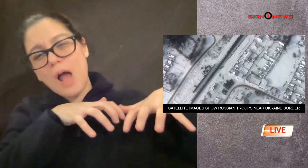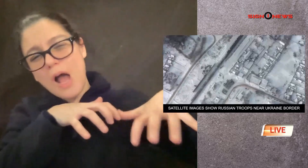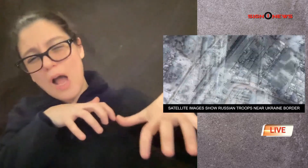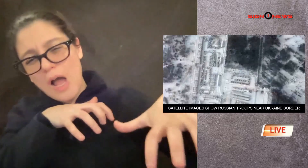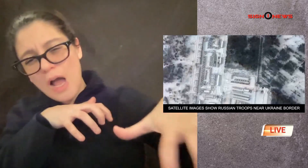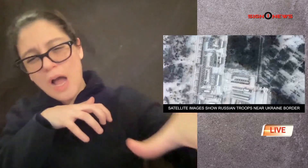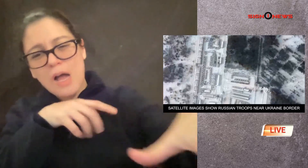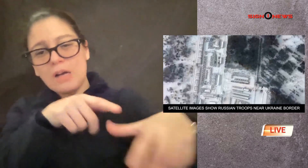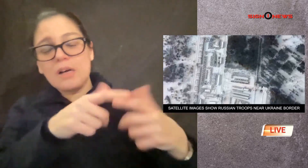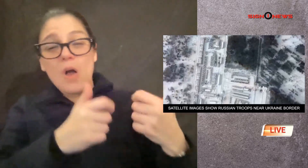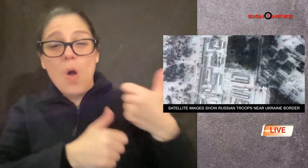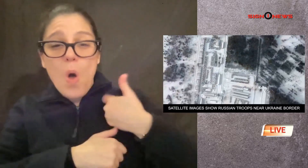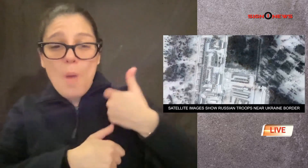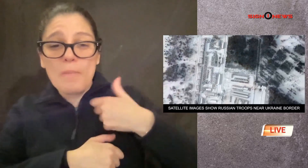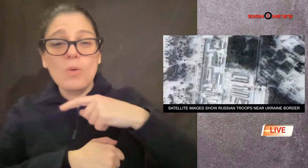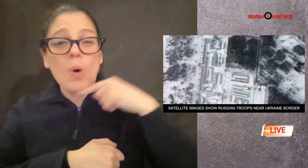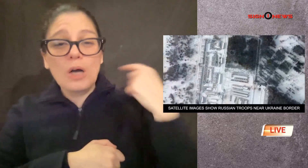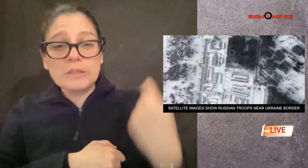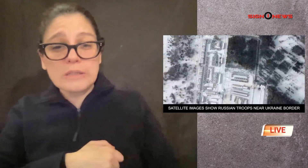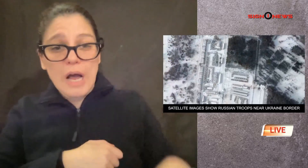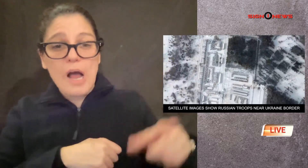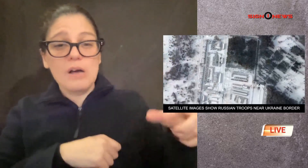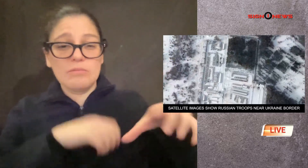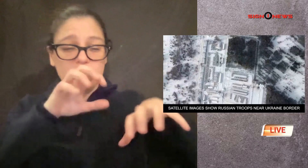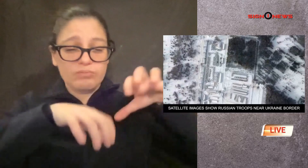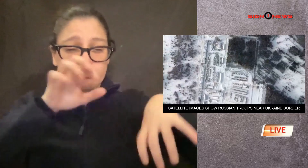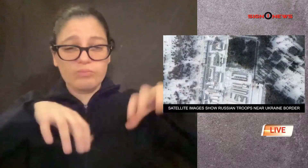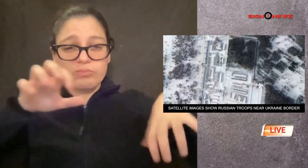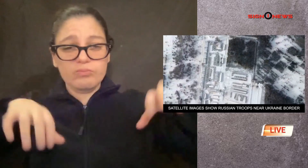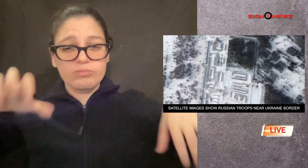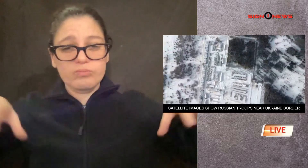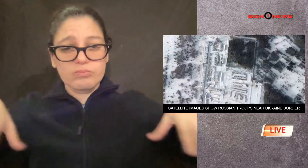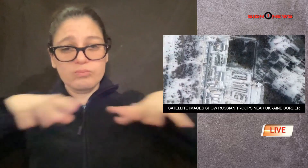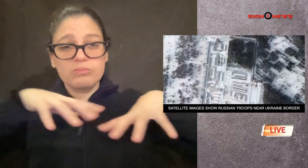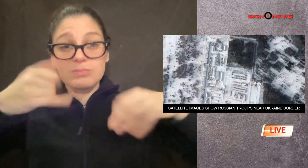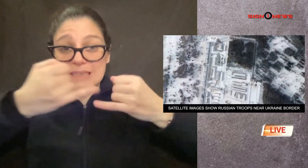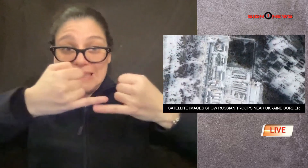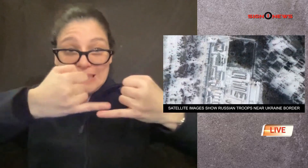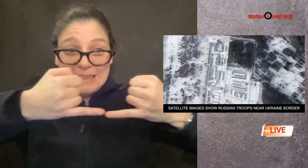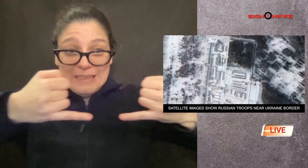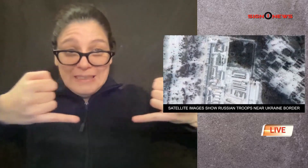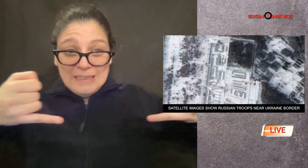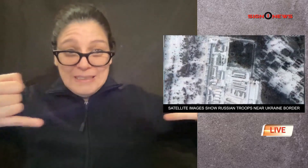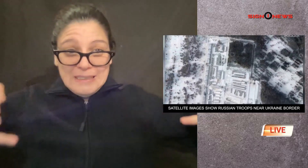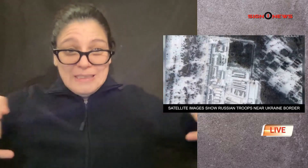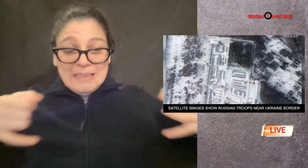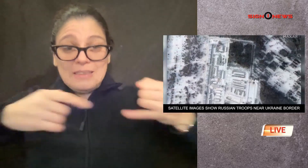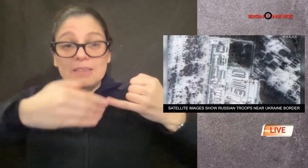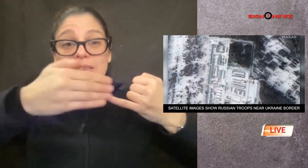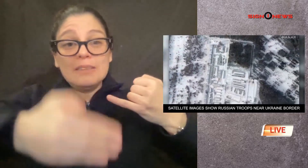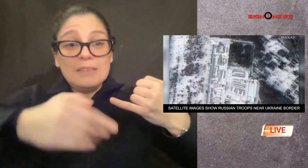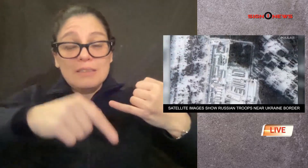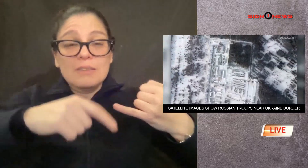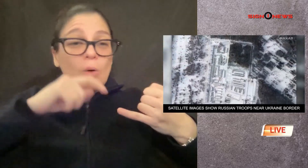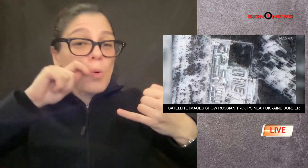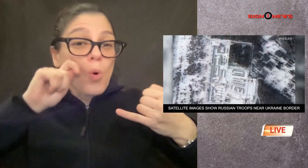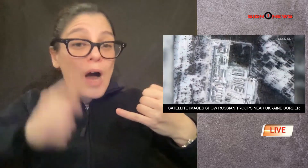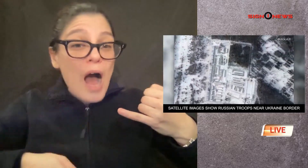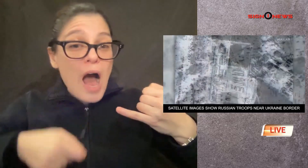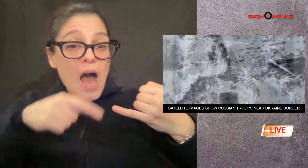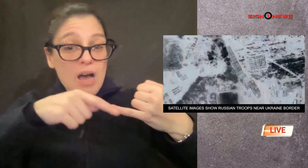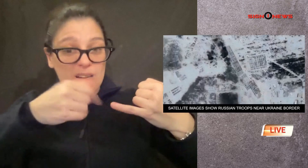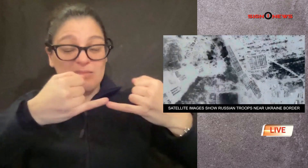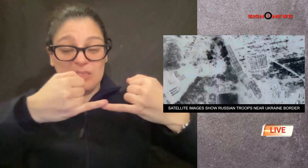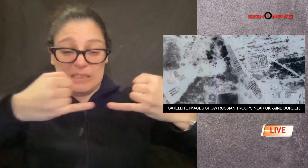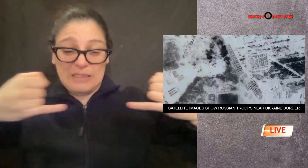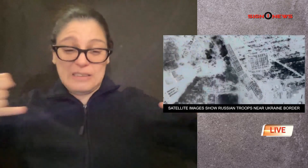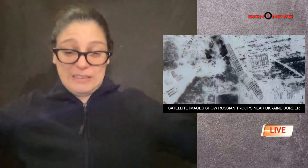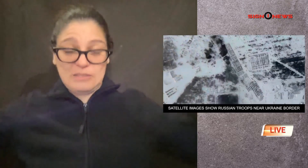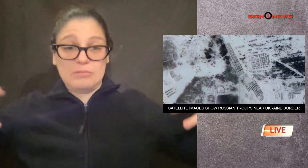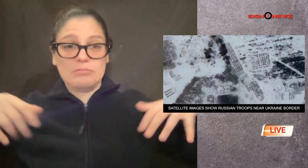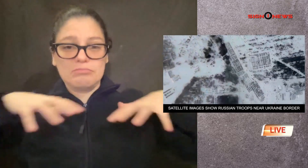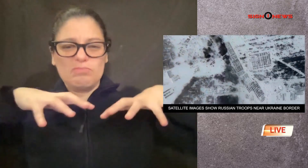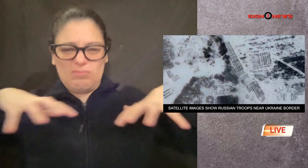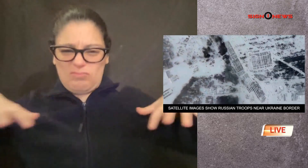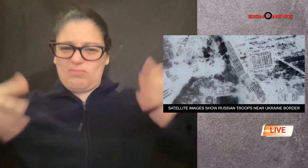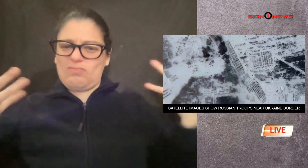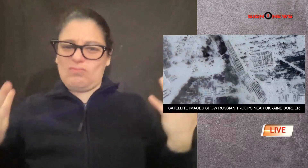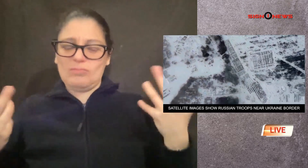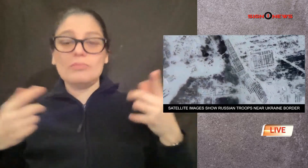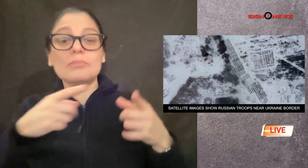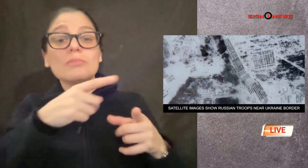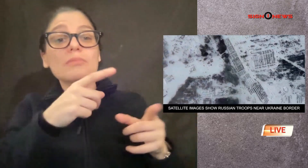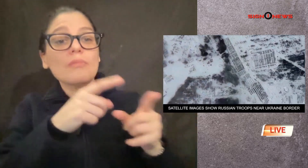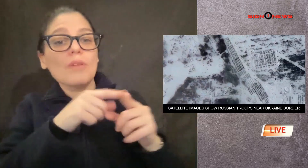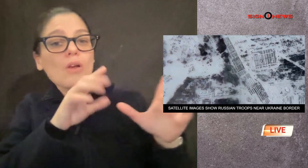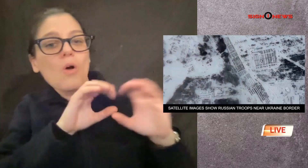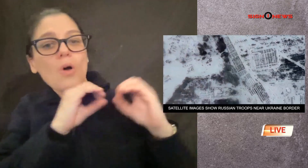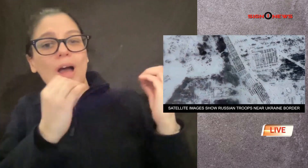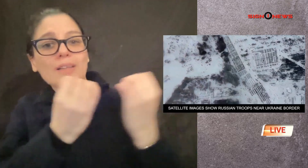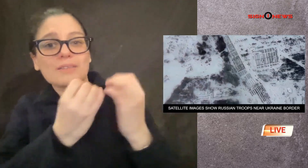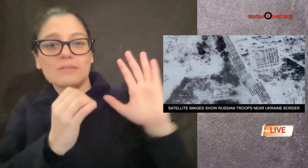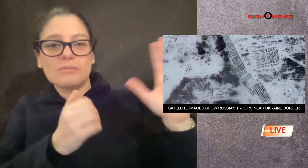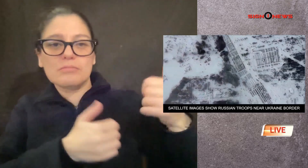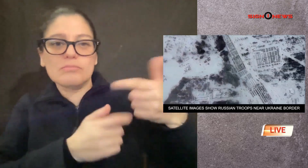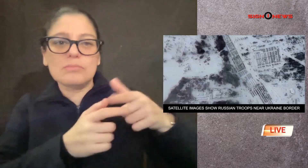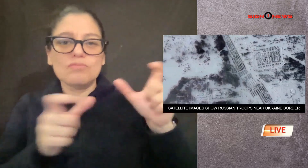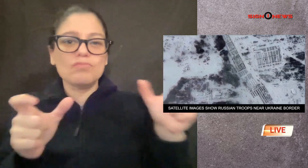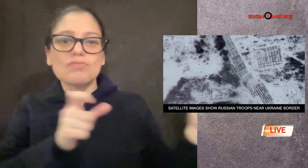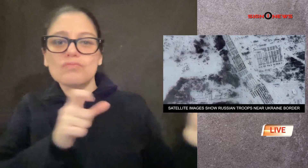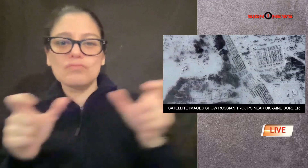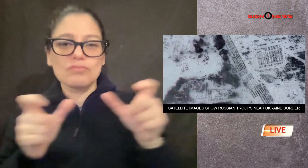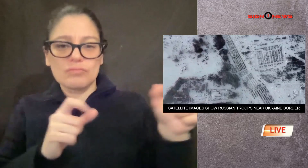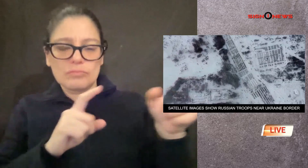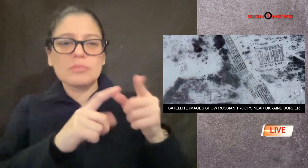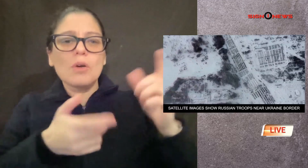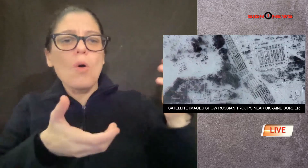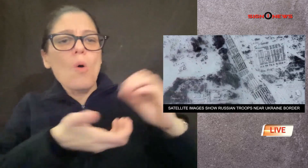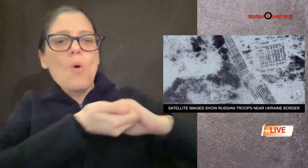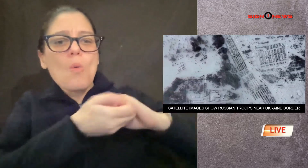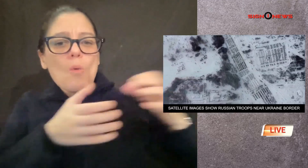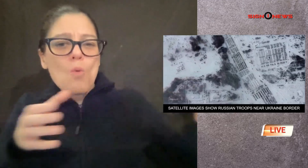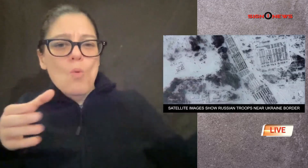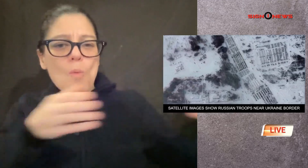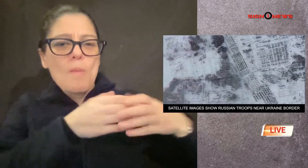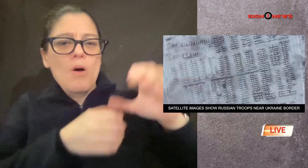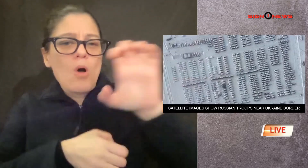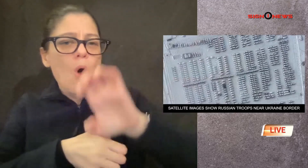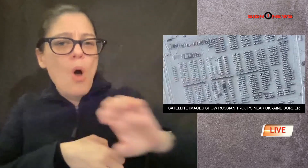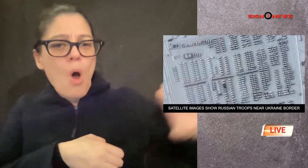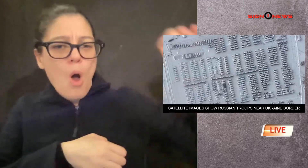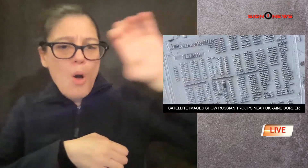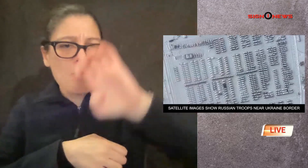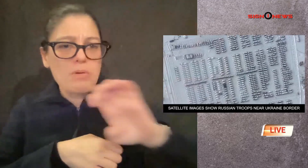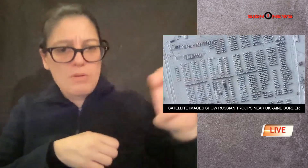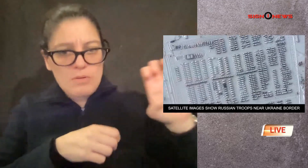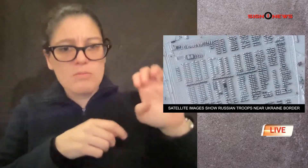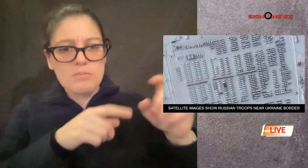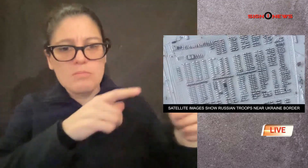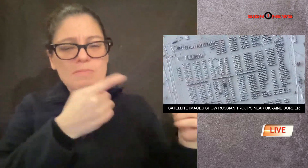these satellite images captured tens of thousands of Russian troops nearing the Ukrainian border